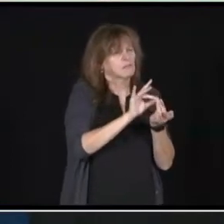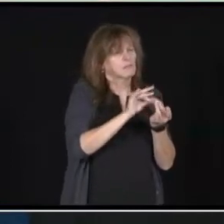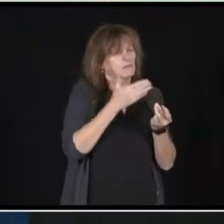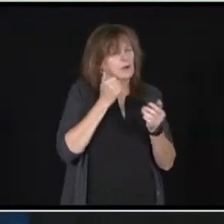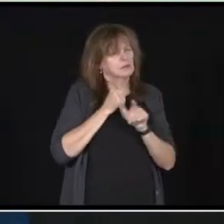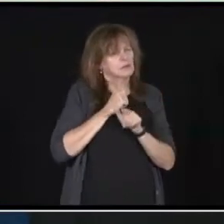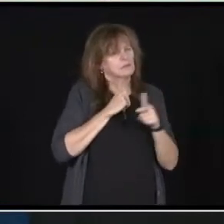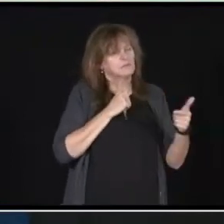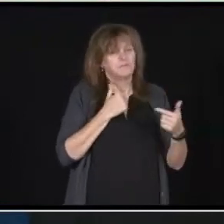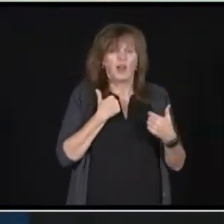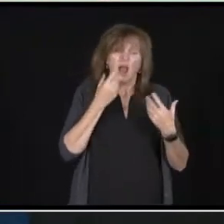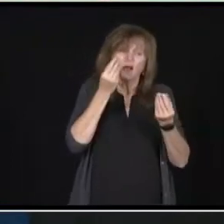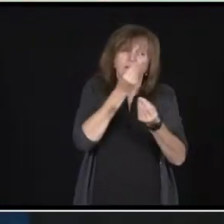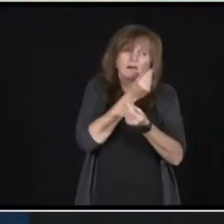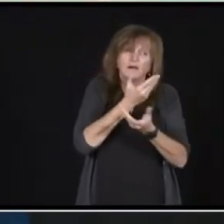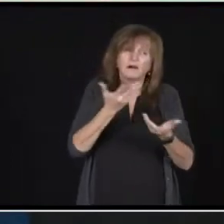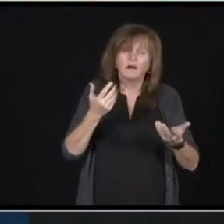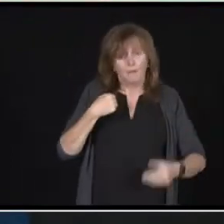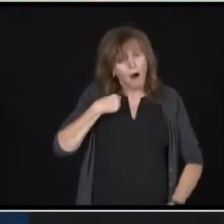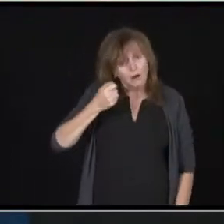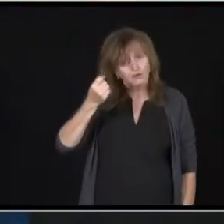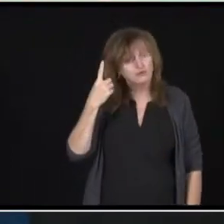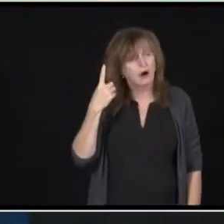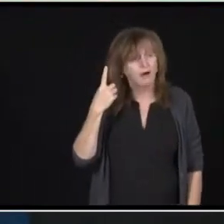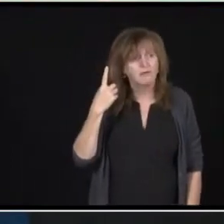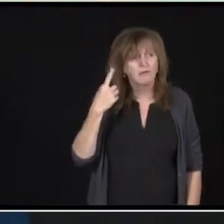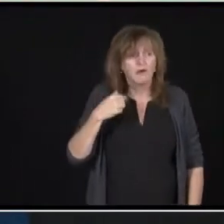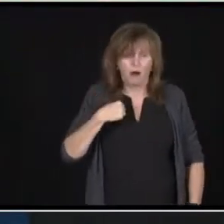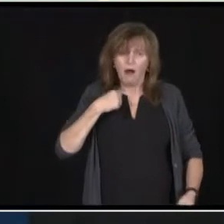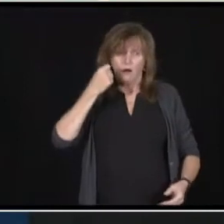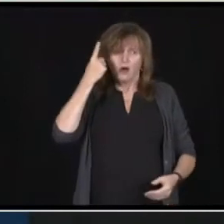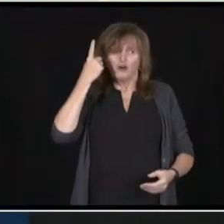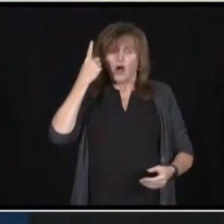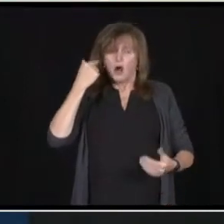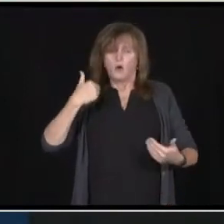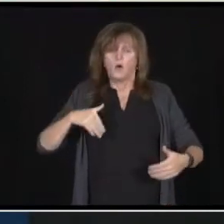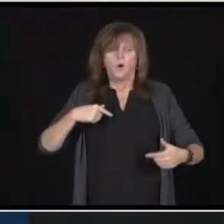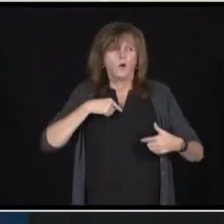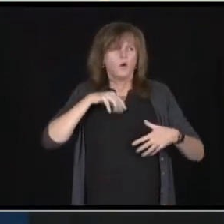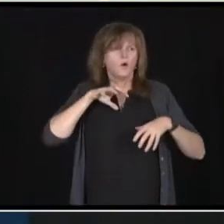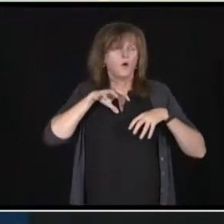But I just want to tell everyone that I understand the pain that you are going through.